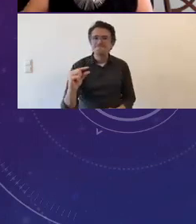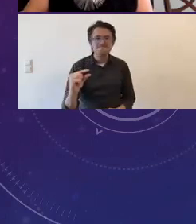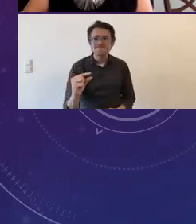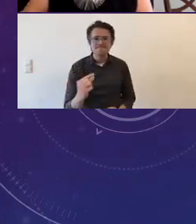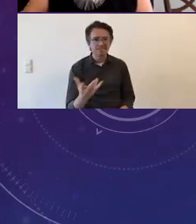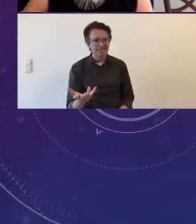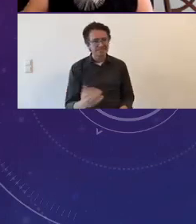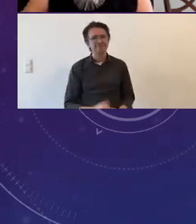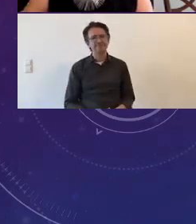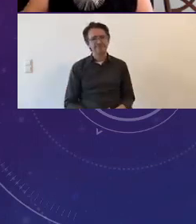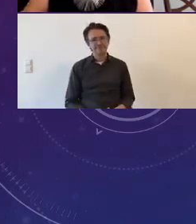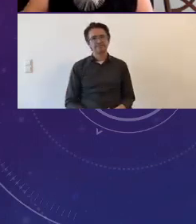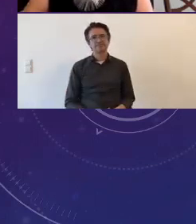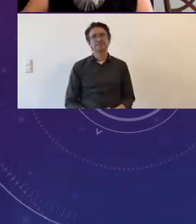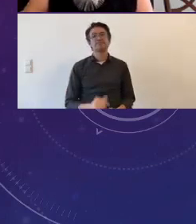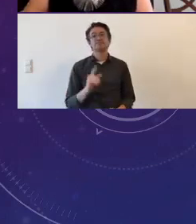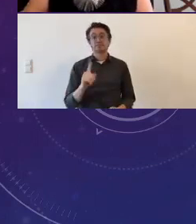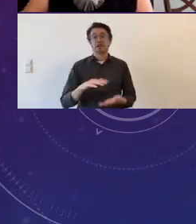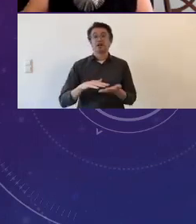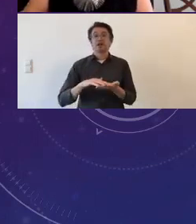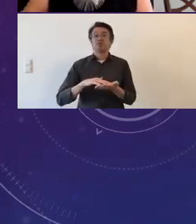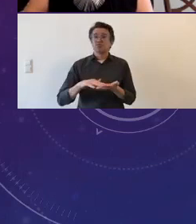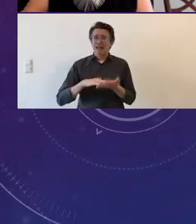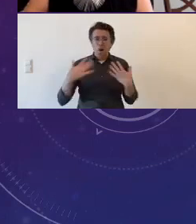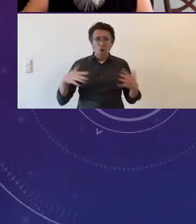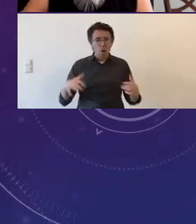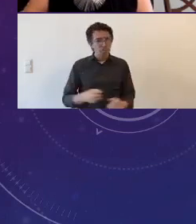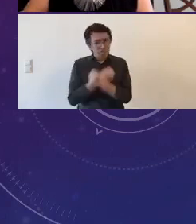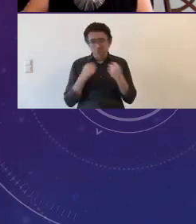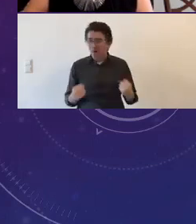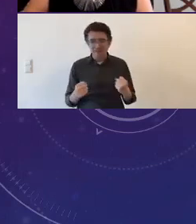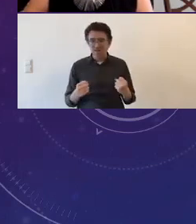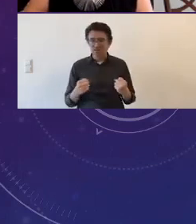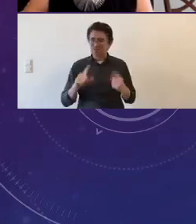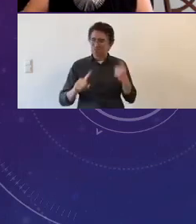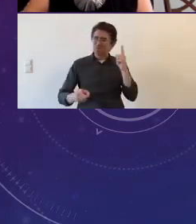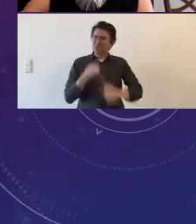alone does not teach fall literacy well teachers grammar and punctuation